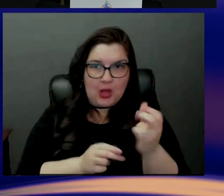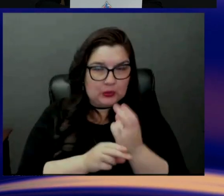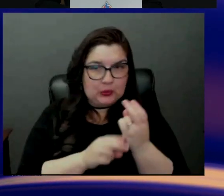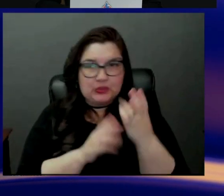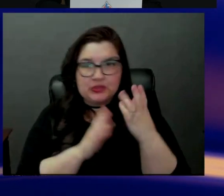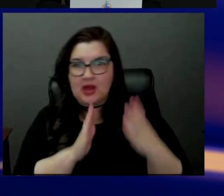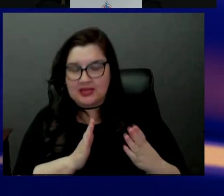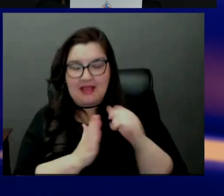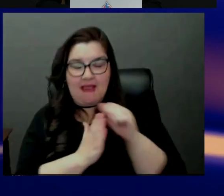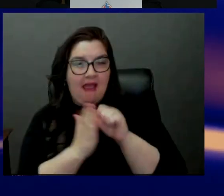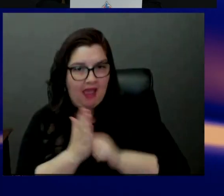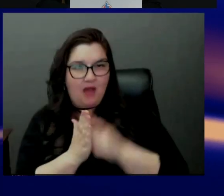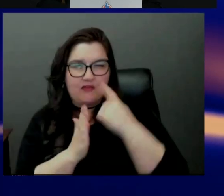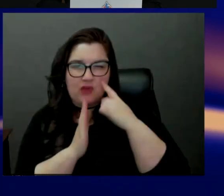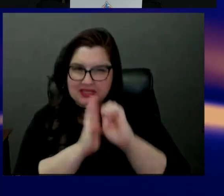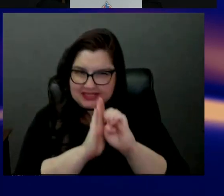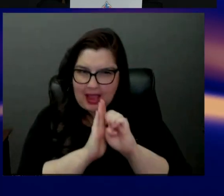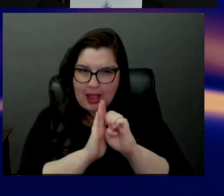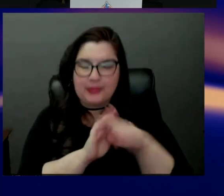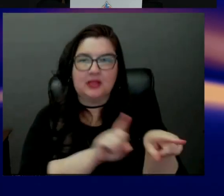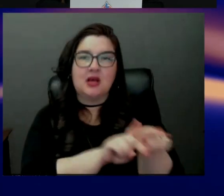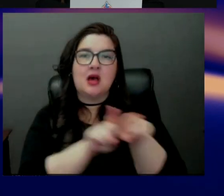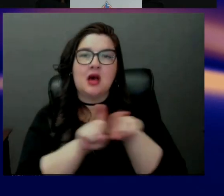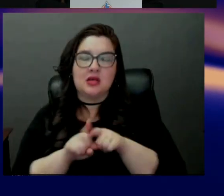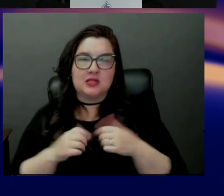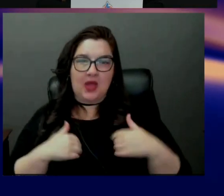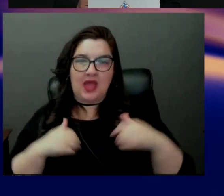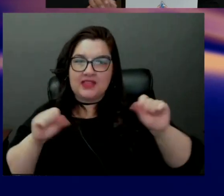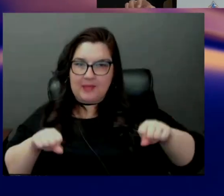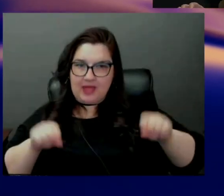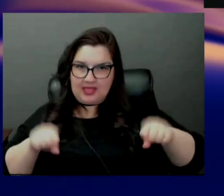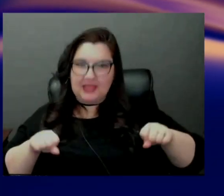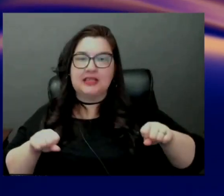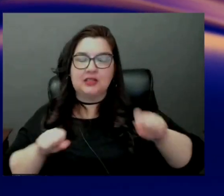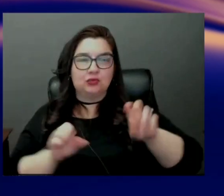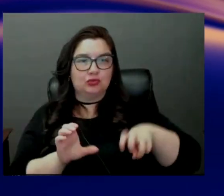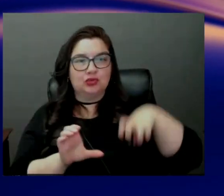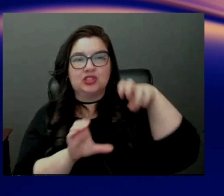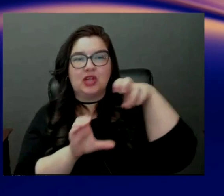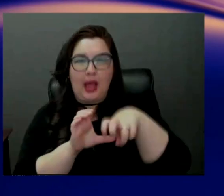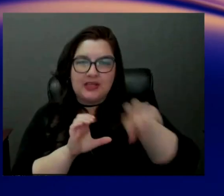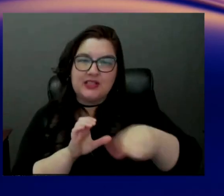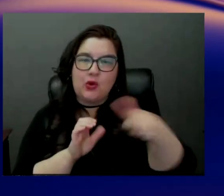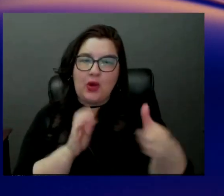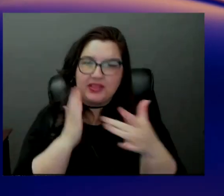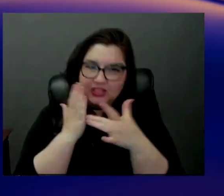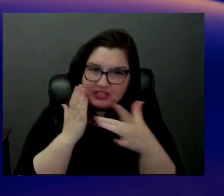And then we also have the ability to jump into other technologies such as,